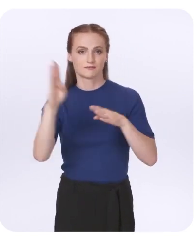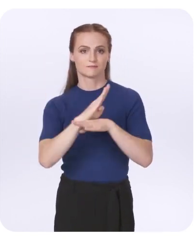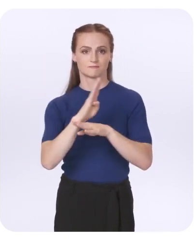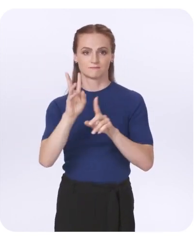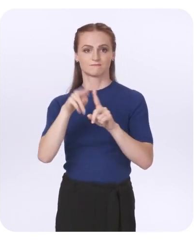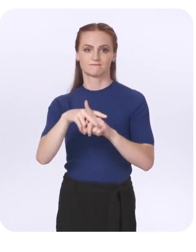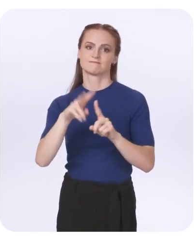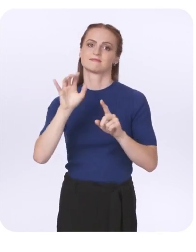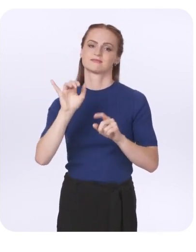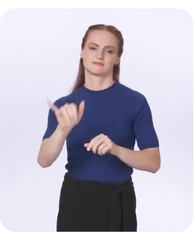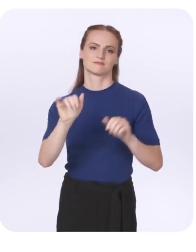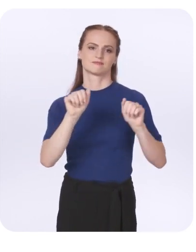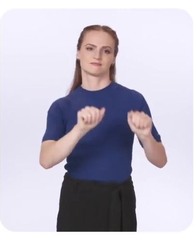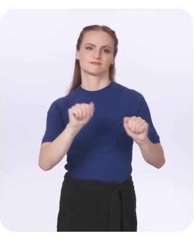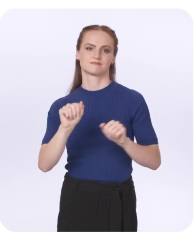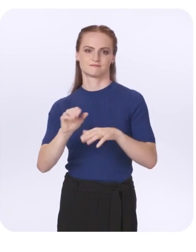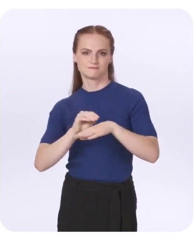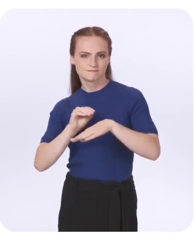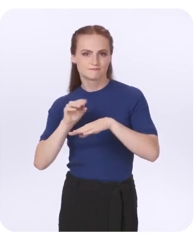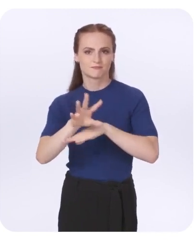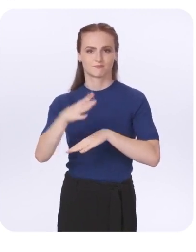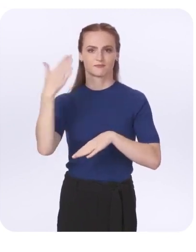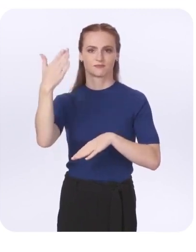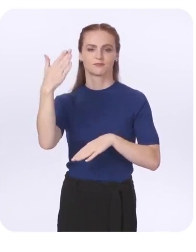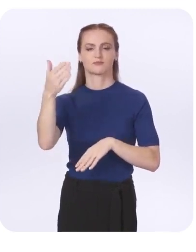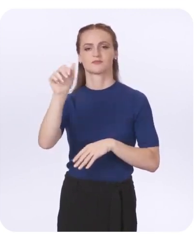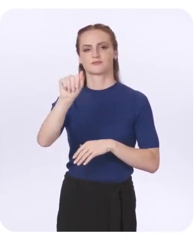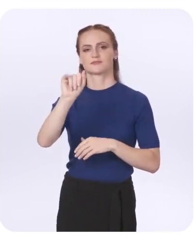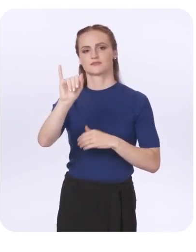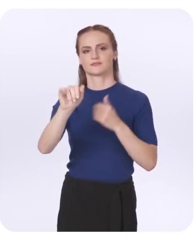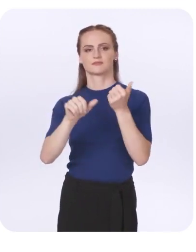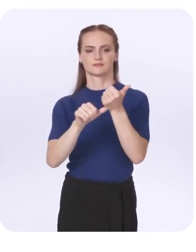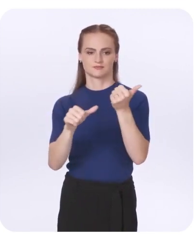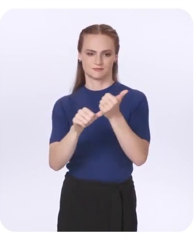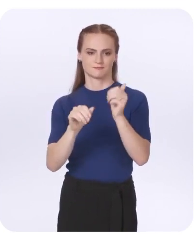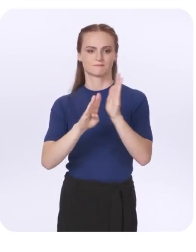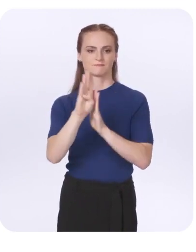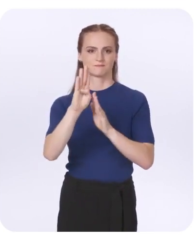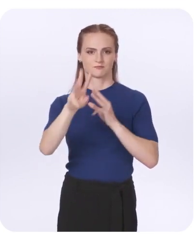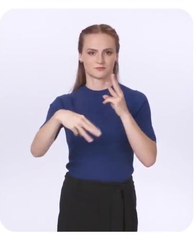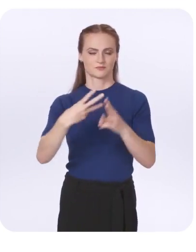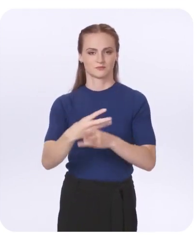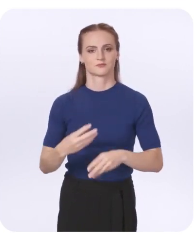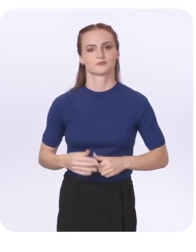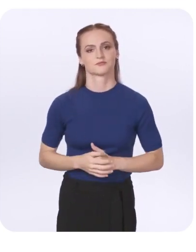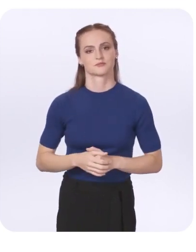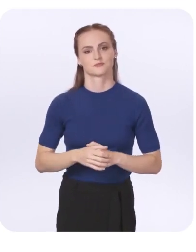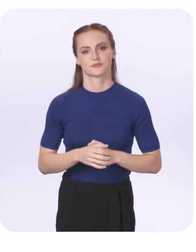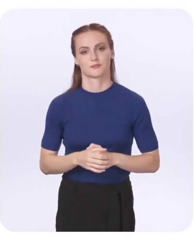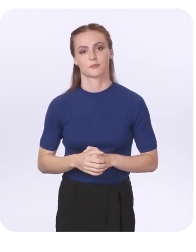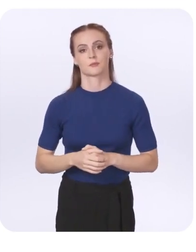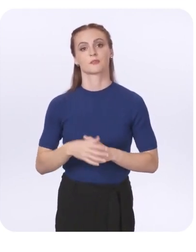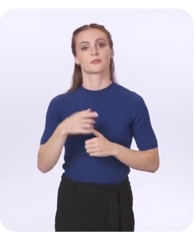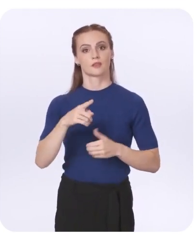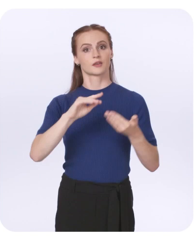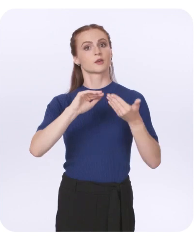an AI-assisted software development world. Speaking of the community, we’ve released Code Llama just one month ago,